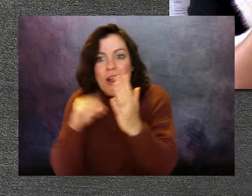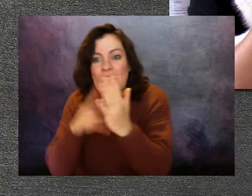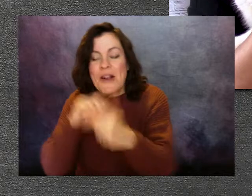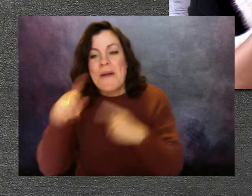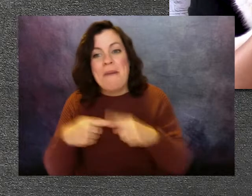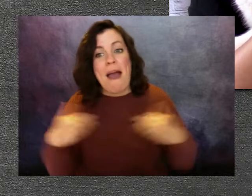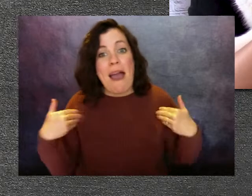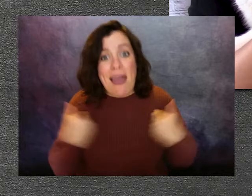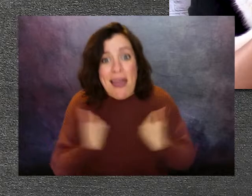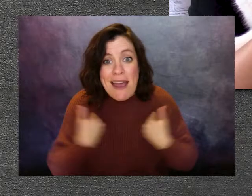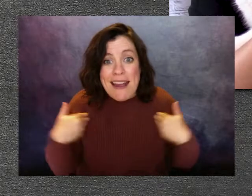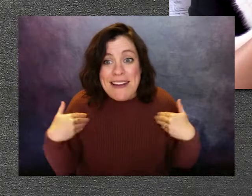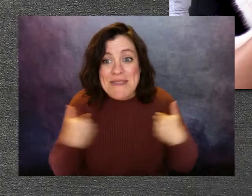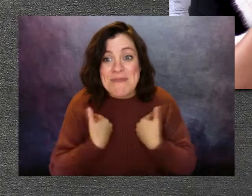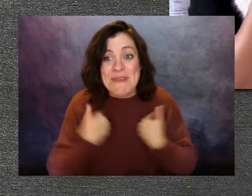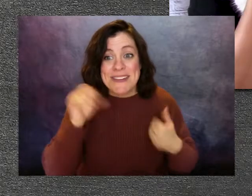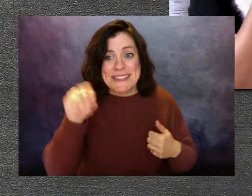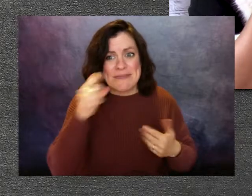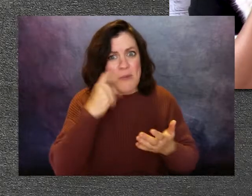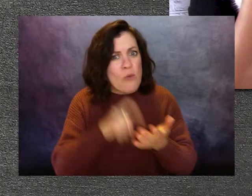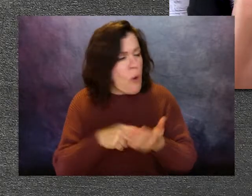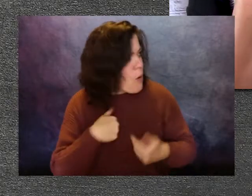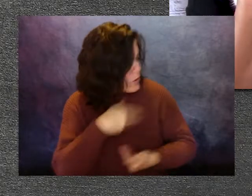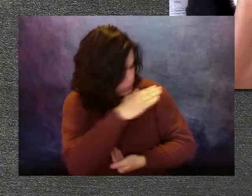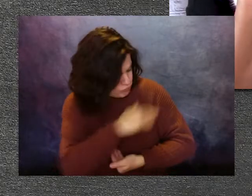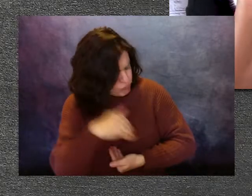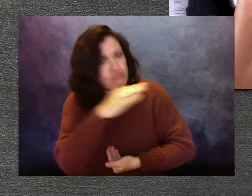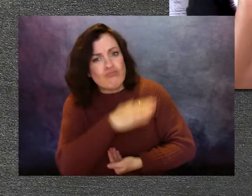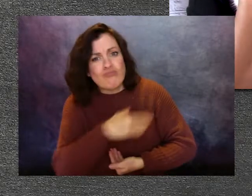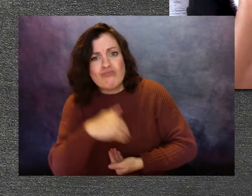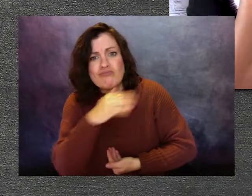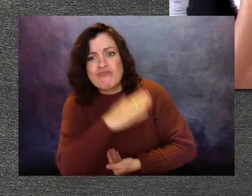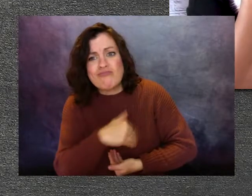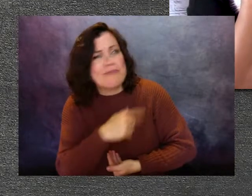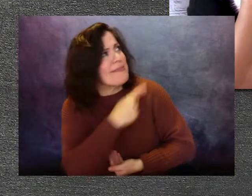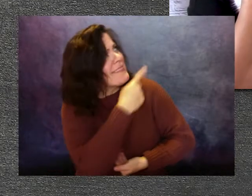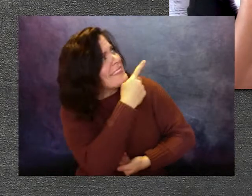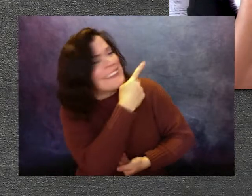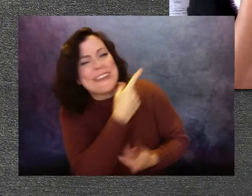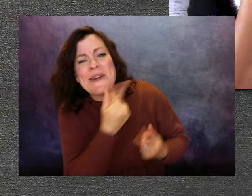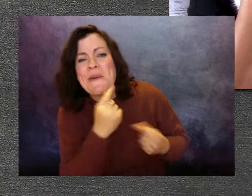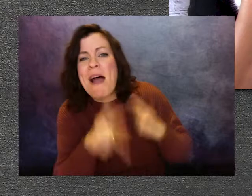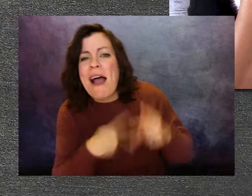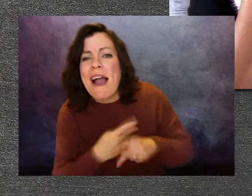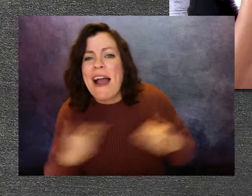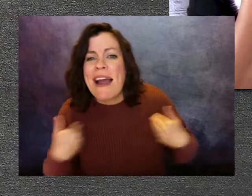Did you notice I brought an animal with me today? Do you know what kind of animal it is?